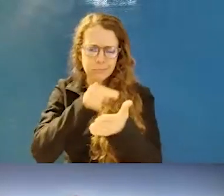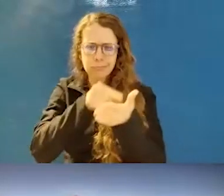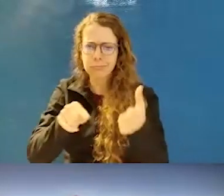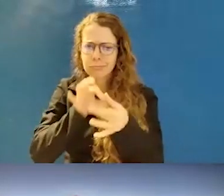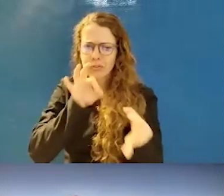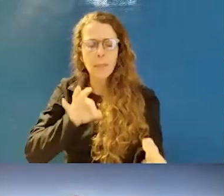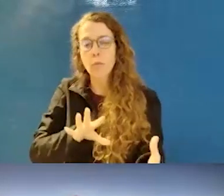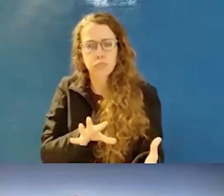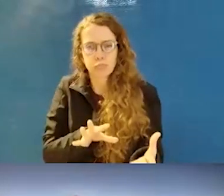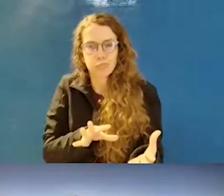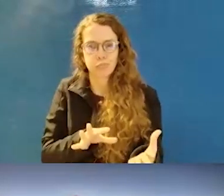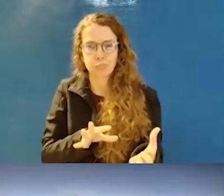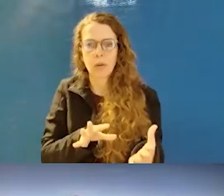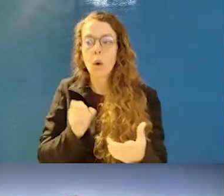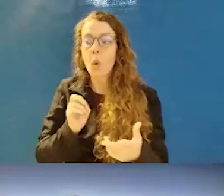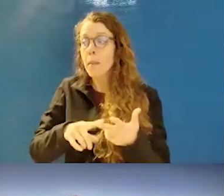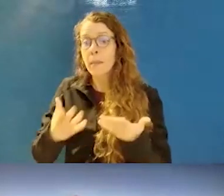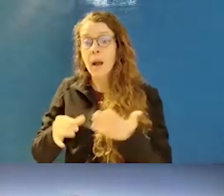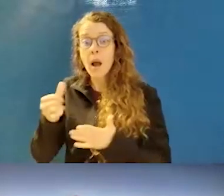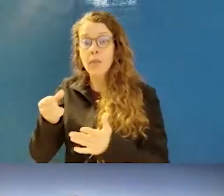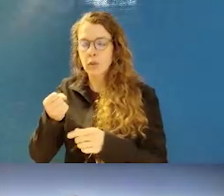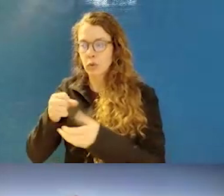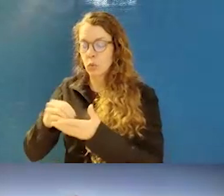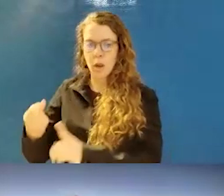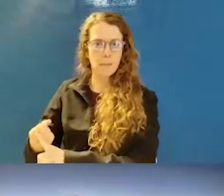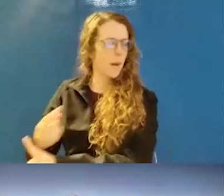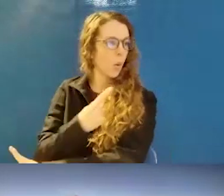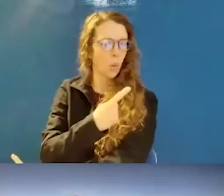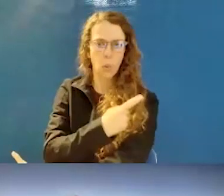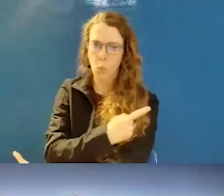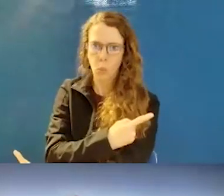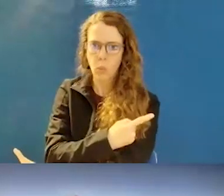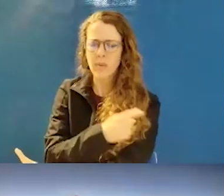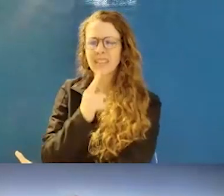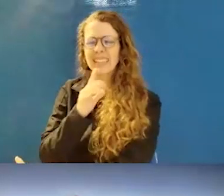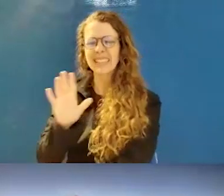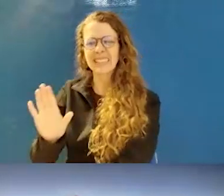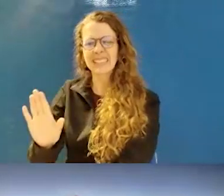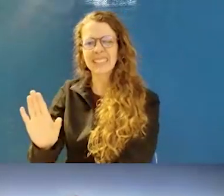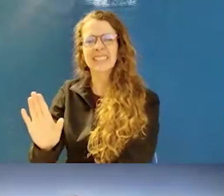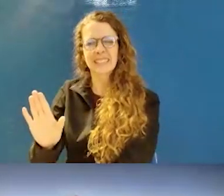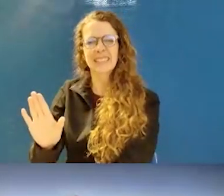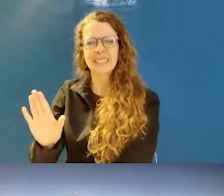Or a student that just completely missed the mark. And, you know, you just say, you know, no, this is just, this is not it.